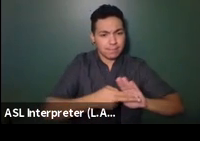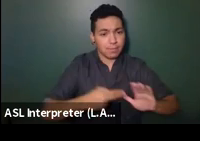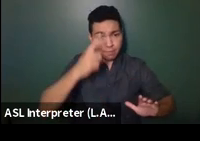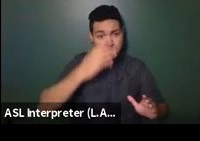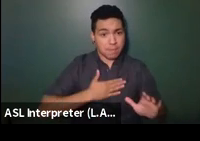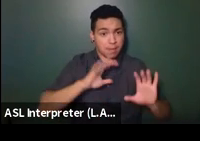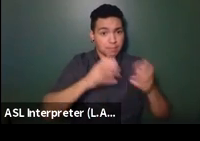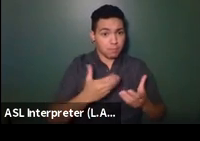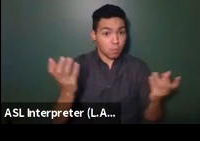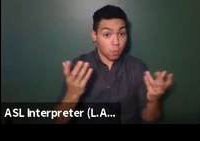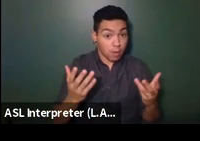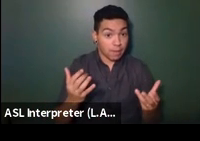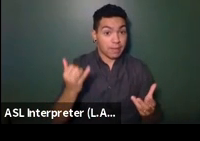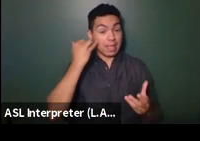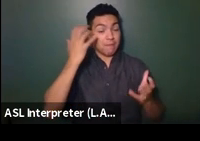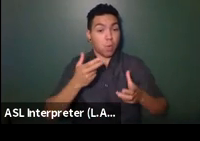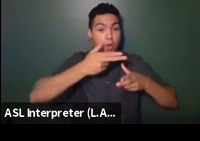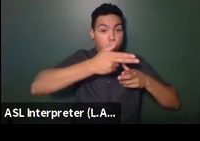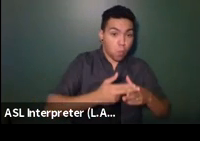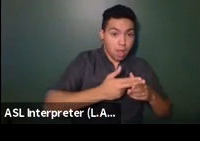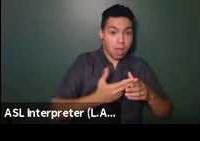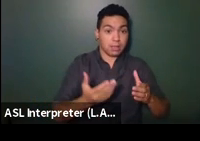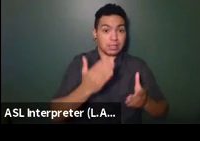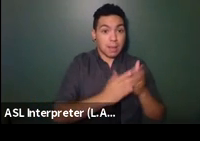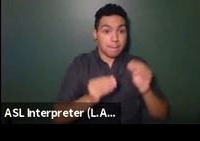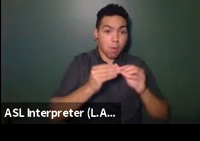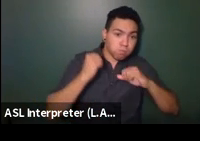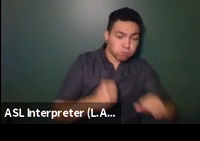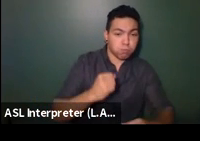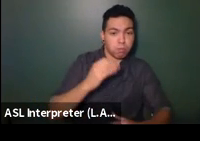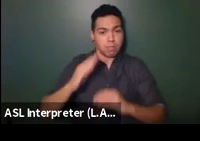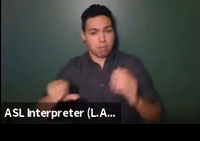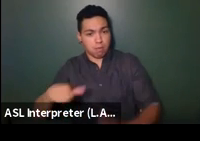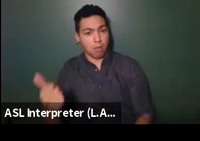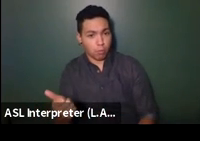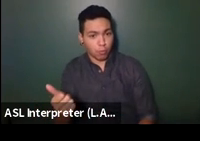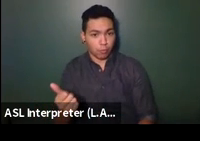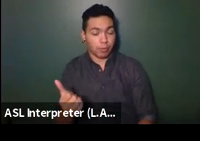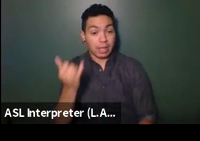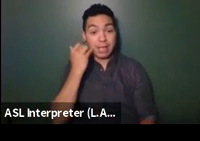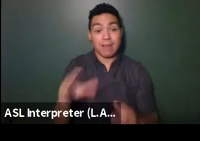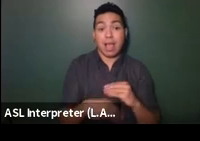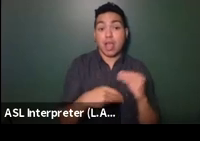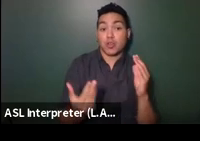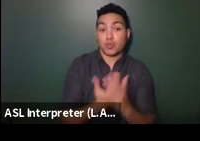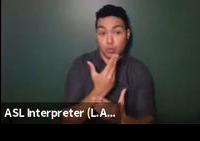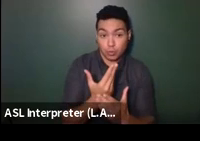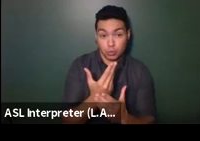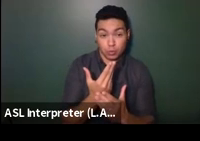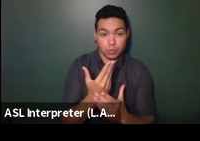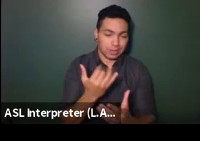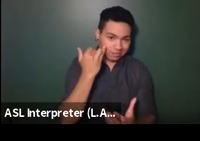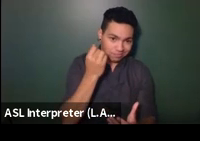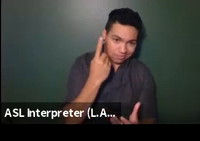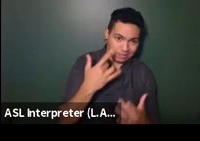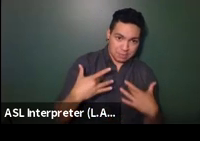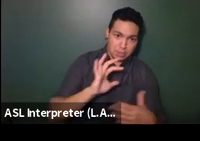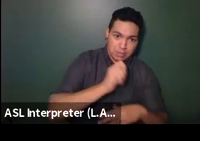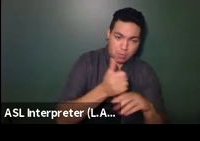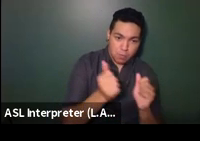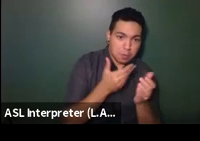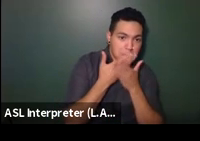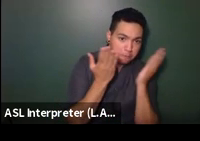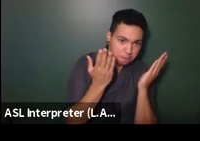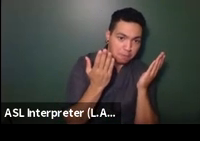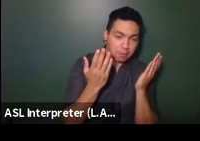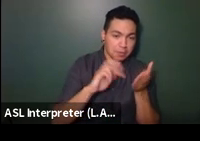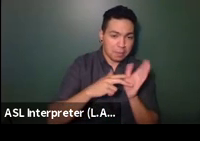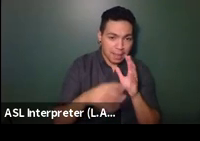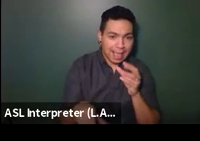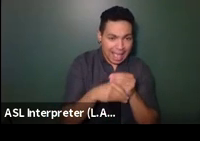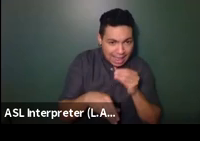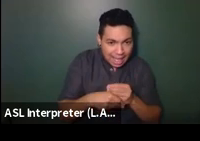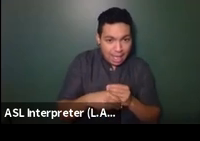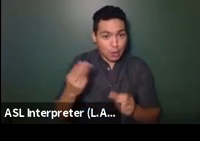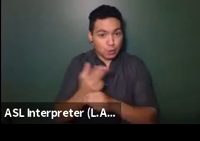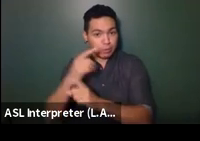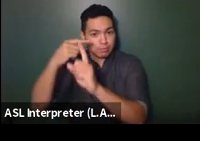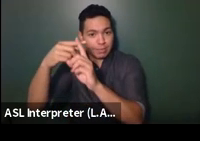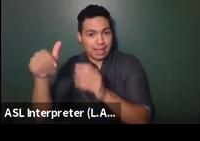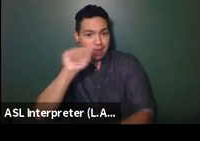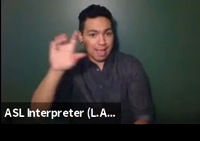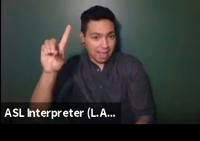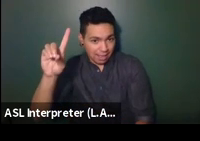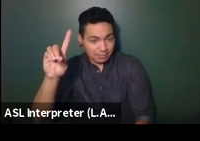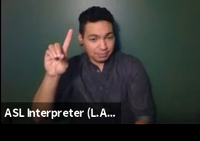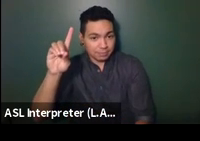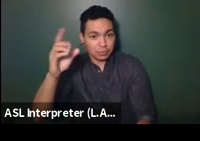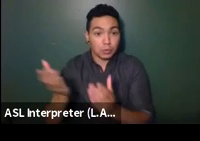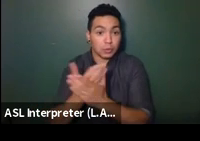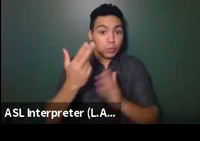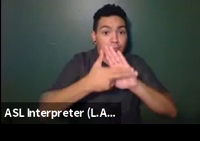ESD 189 - Amy Colburn: And if you want to wait them. So if I want to add a new category. So it'll default with nothing. So you'll want to add something. If your district hasn't done it for you. So if you click the Add button you can add a new category. So if I